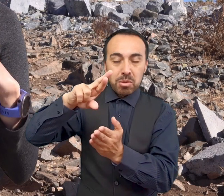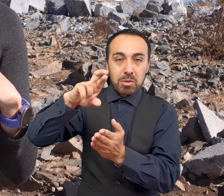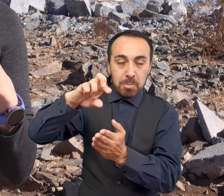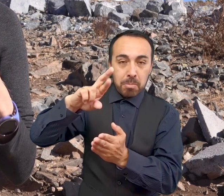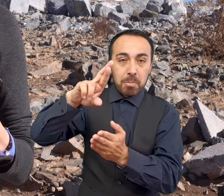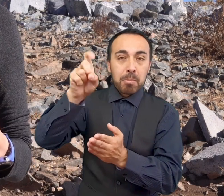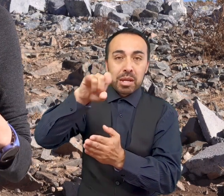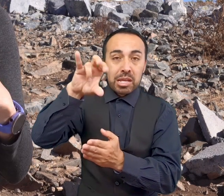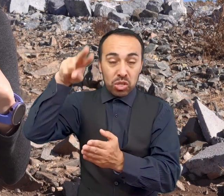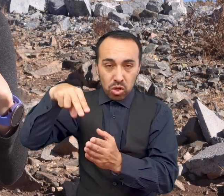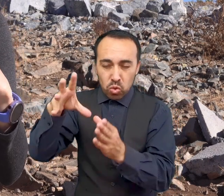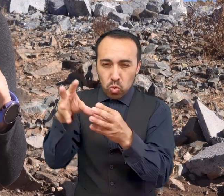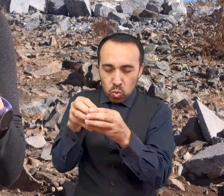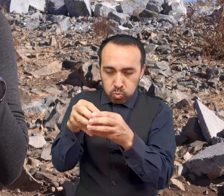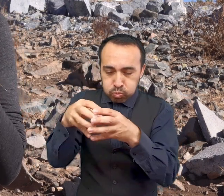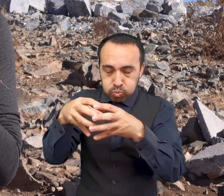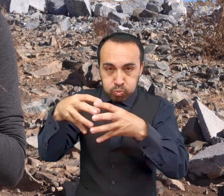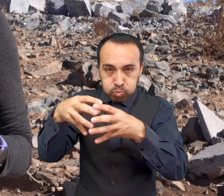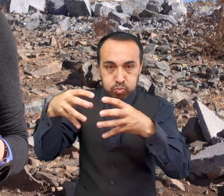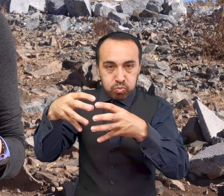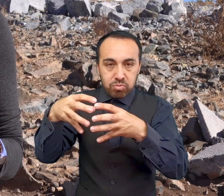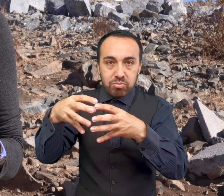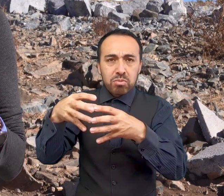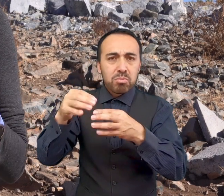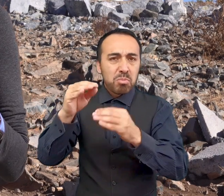There are stable periods, in which the pressure contains exactly the gravity, but this